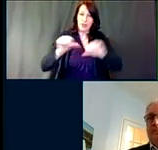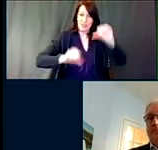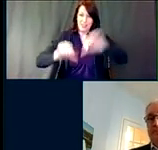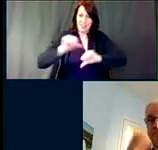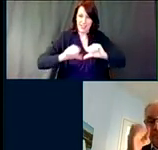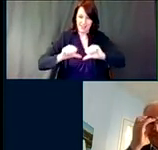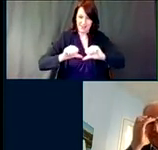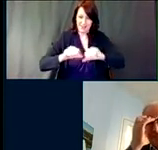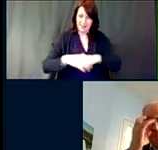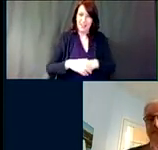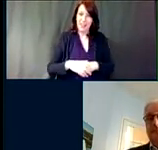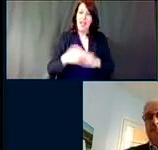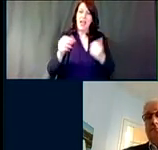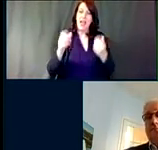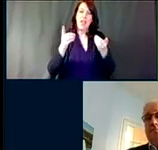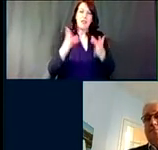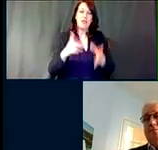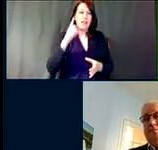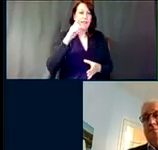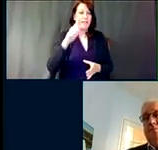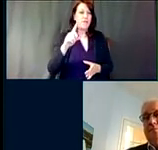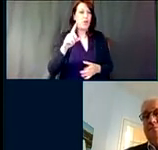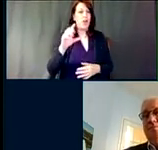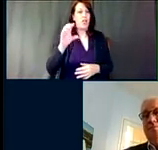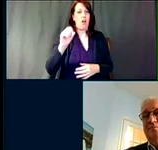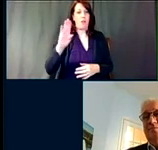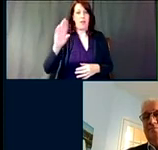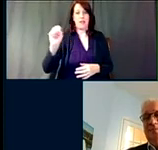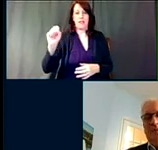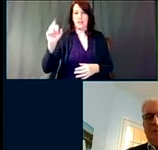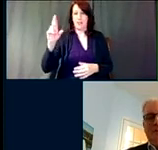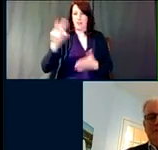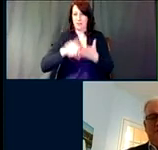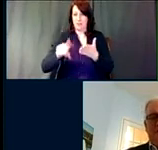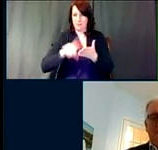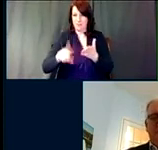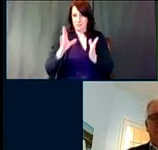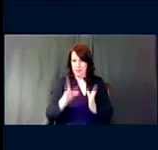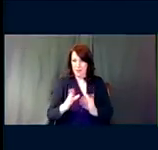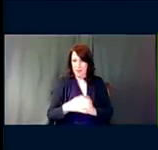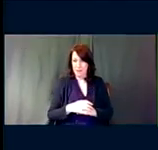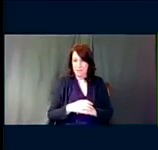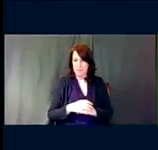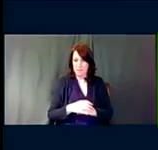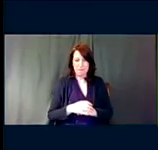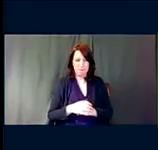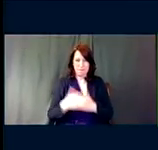SCIENCE AND ALSO DIRECTOR FOR OFFICE OF BEHAVIORAL AND SOCIAL SCIENCE RESEARCH.